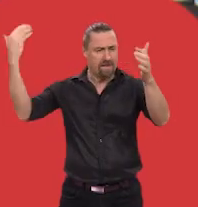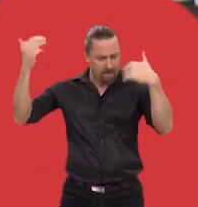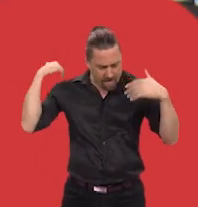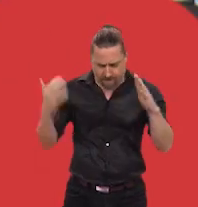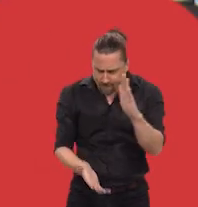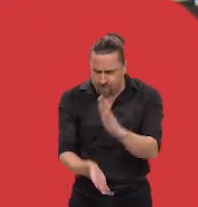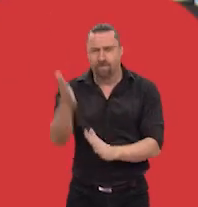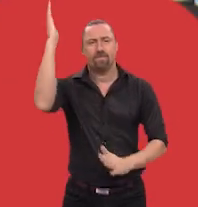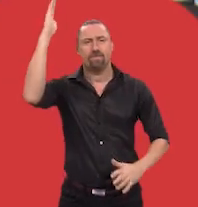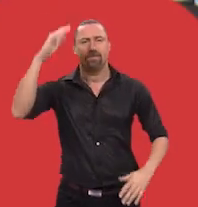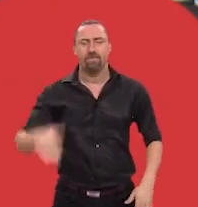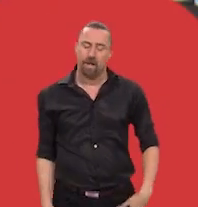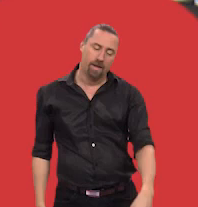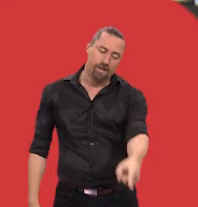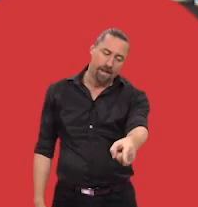Charlie Berg, where are your pants?